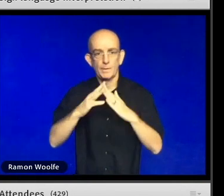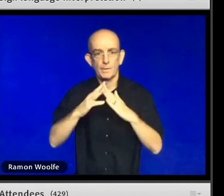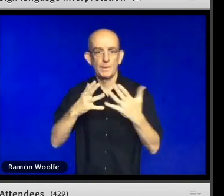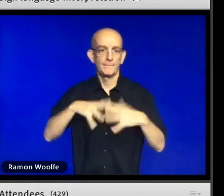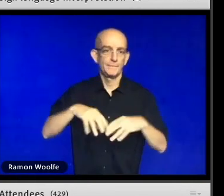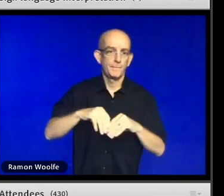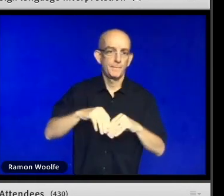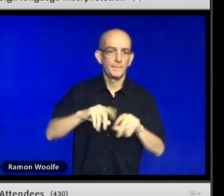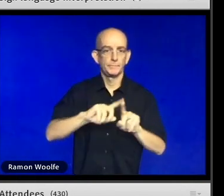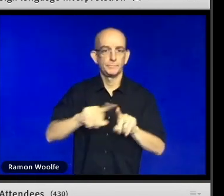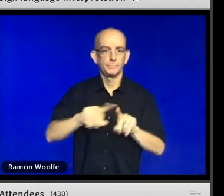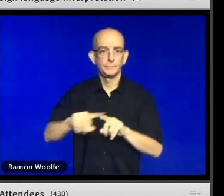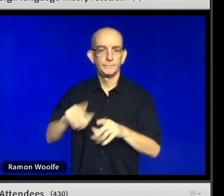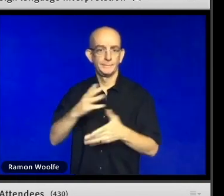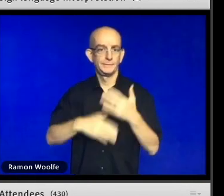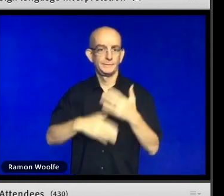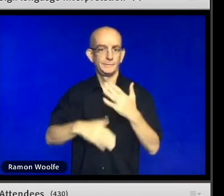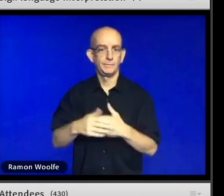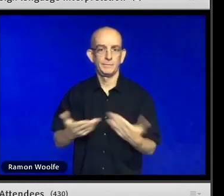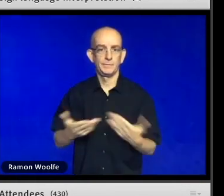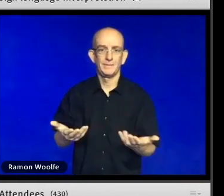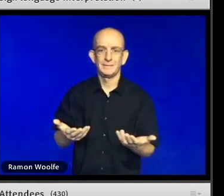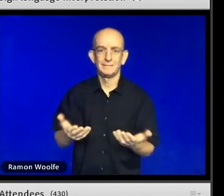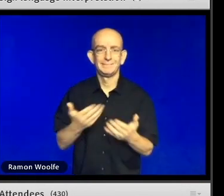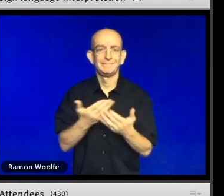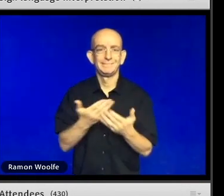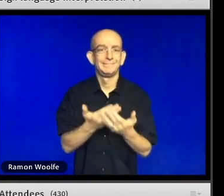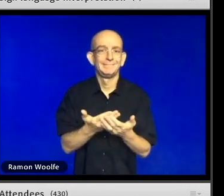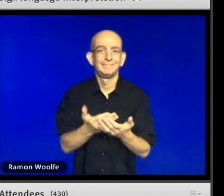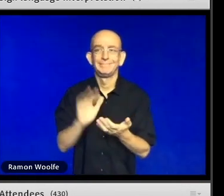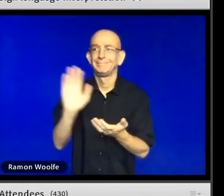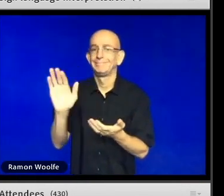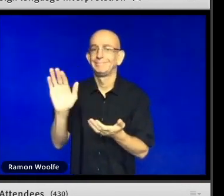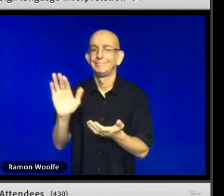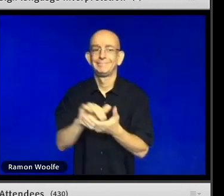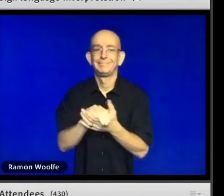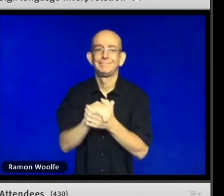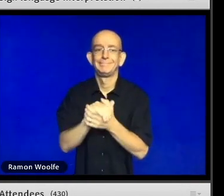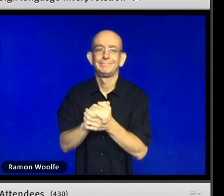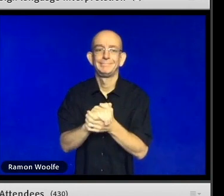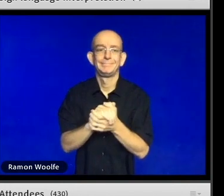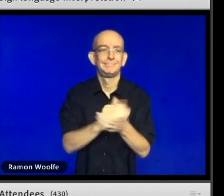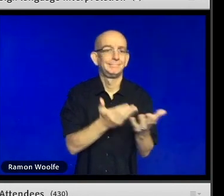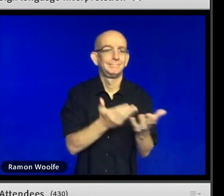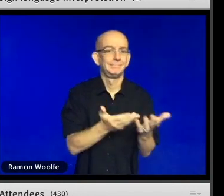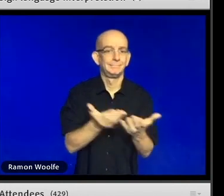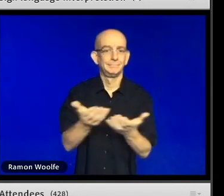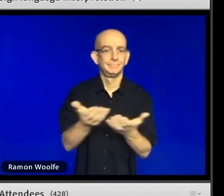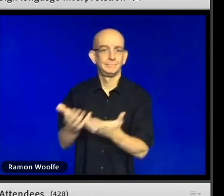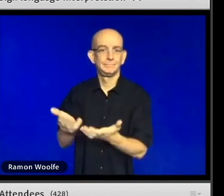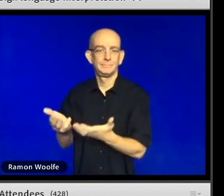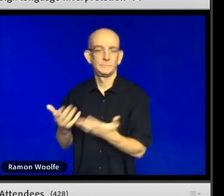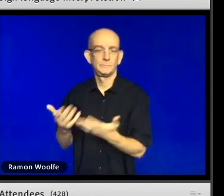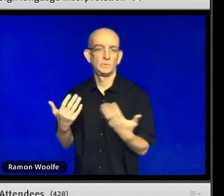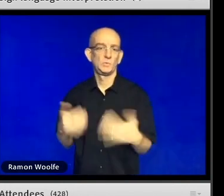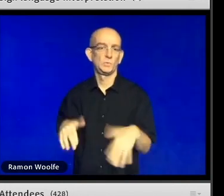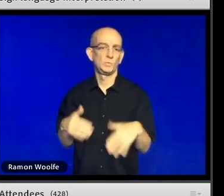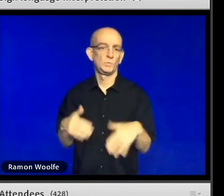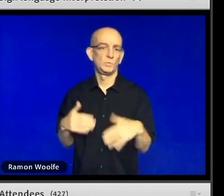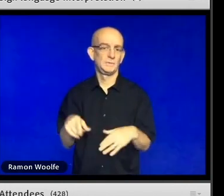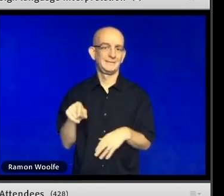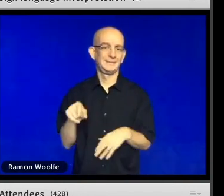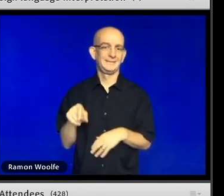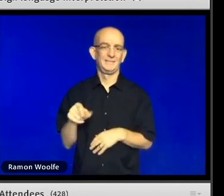that's the open way in which some people survive begging for money. But that means now COVID‑19